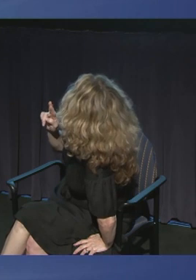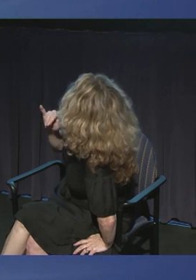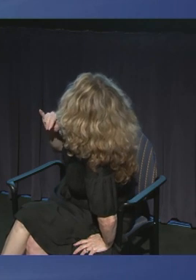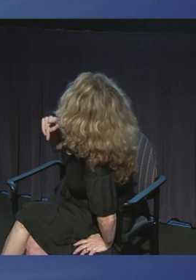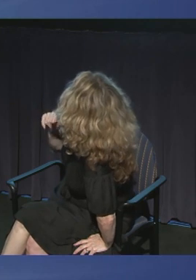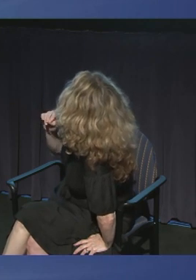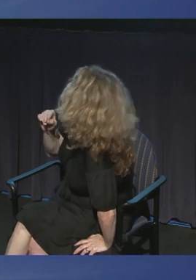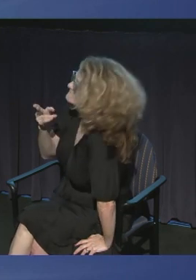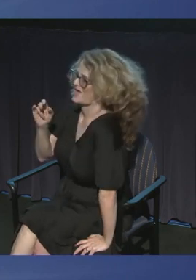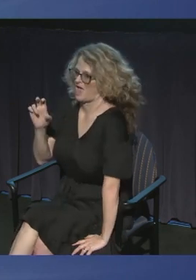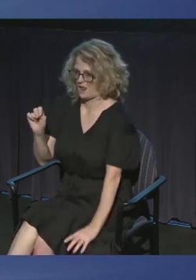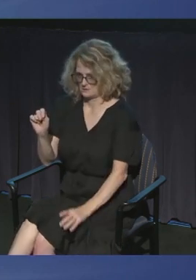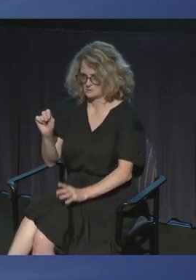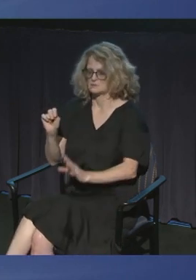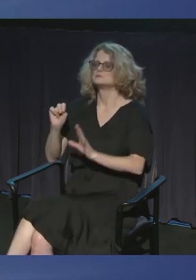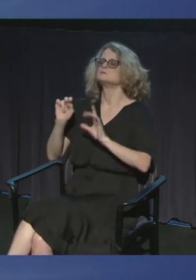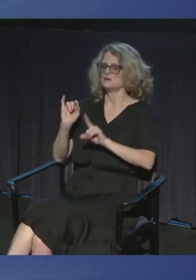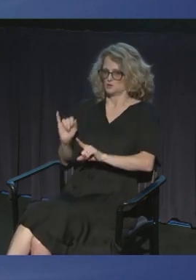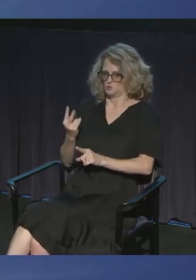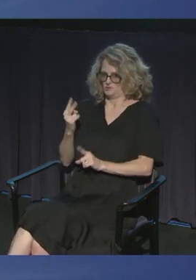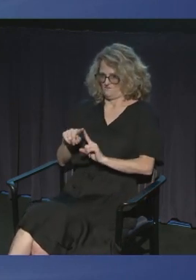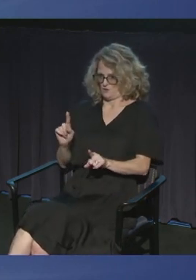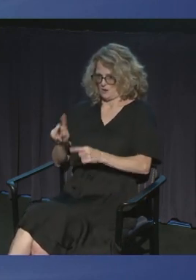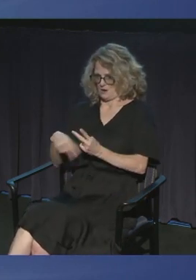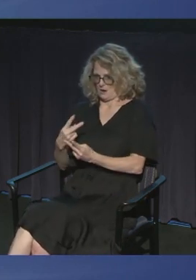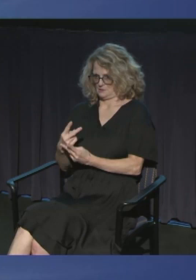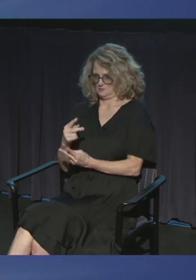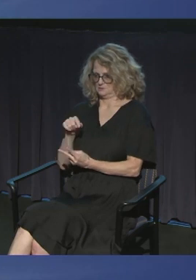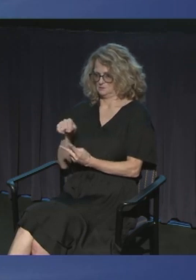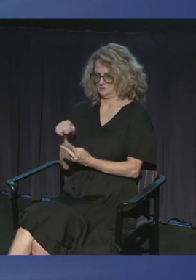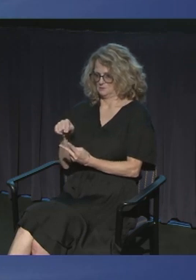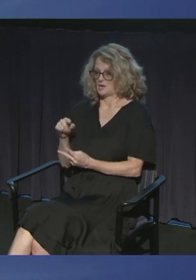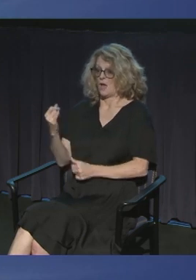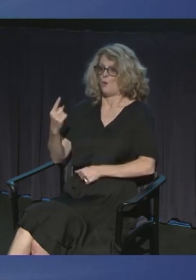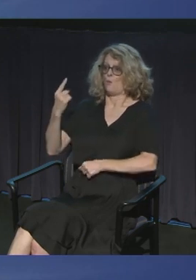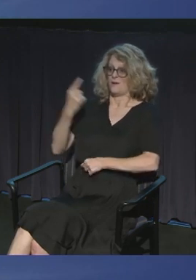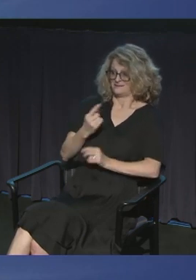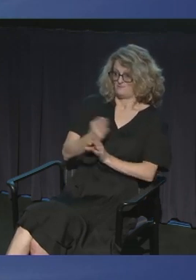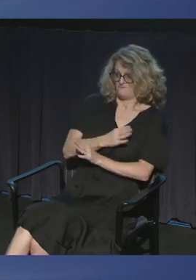TREATING MICE-- THIS IS ONE DAY BEFORE RADIATION EXPOSURE--